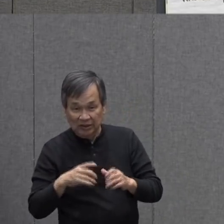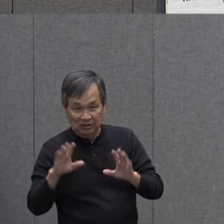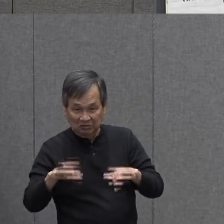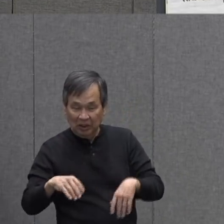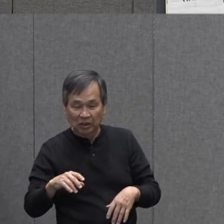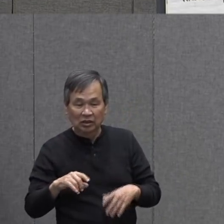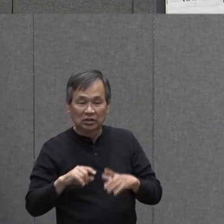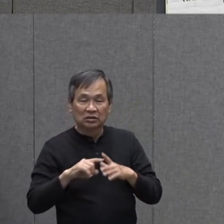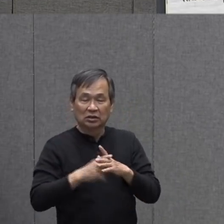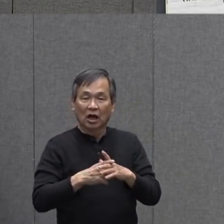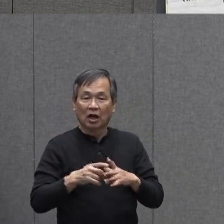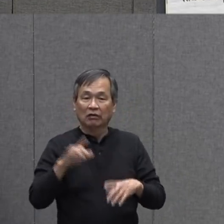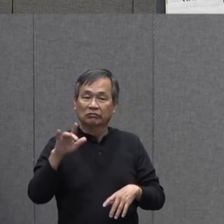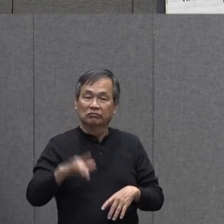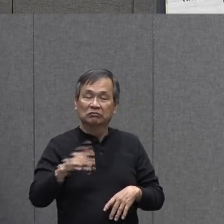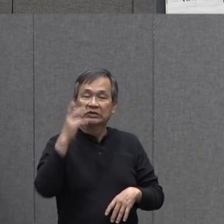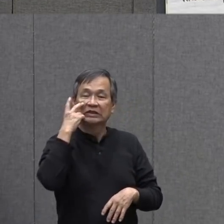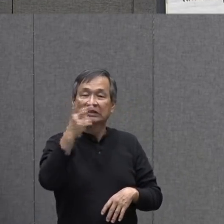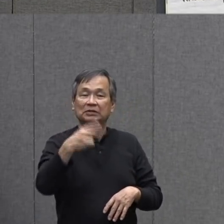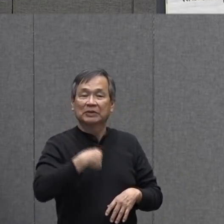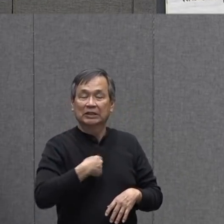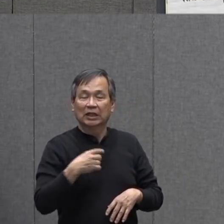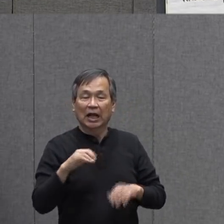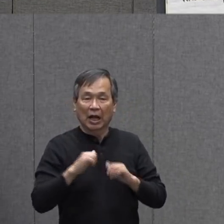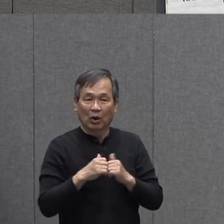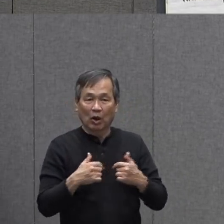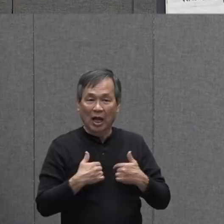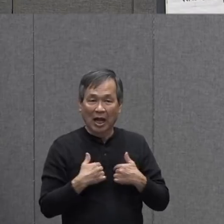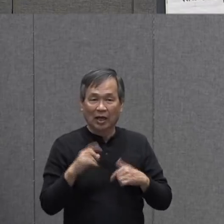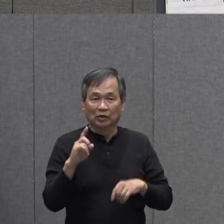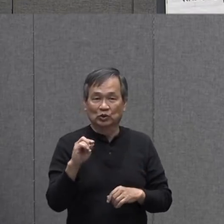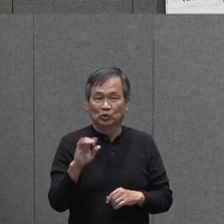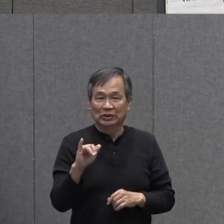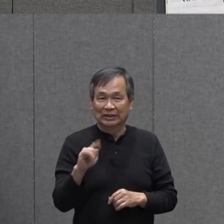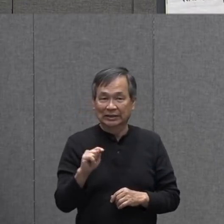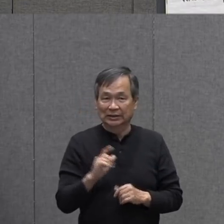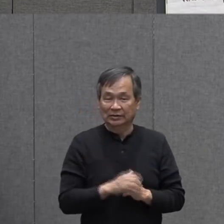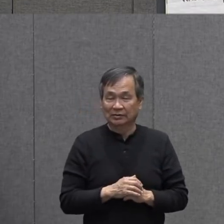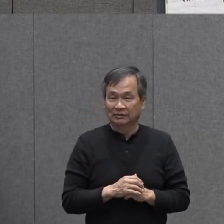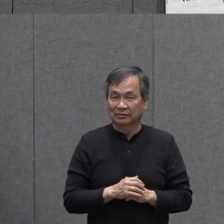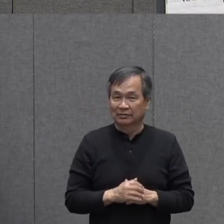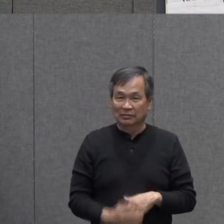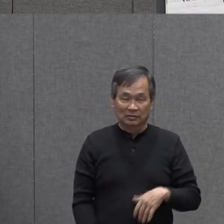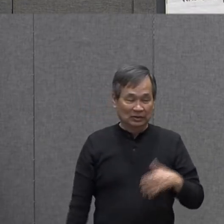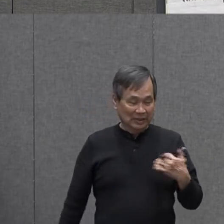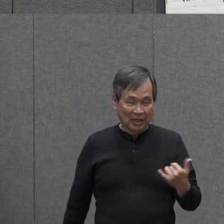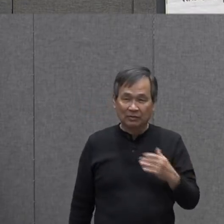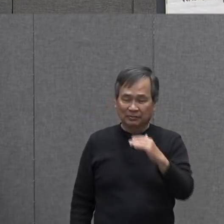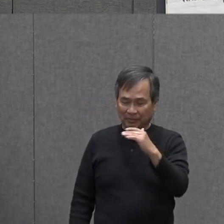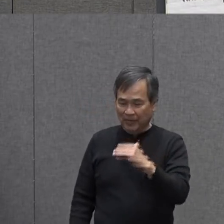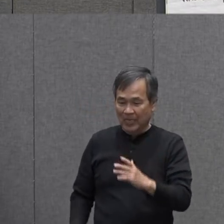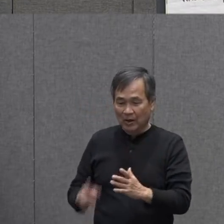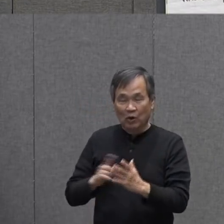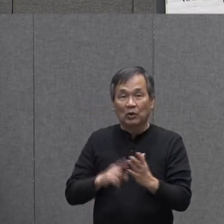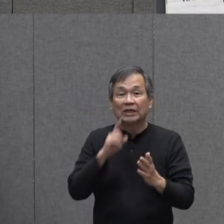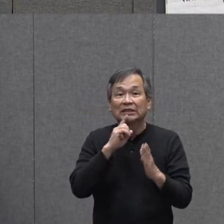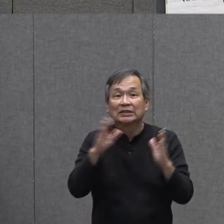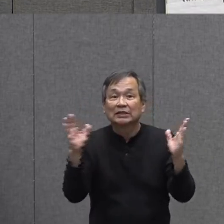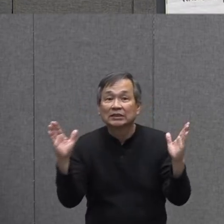you can see how I would approach it. All right. So the next thing says, what is the smallest three digit number